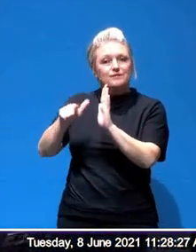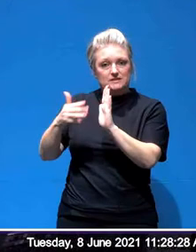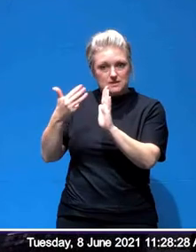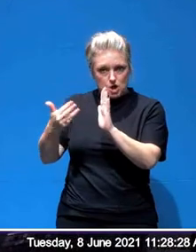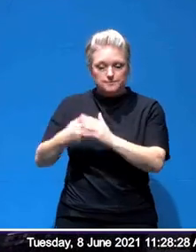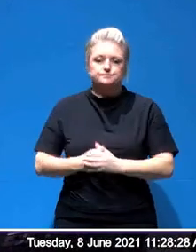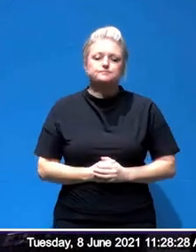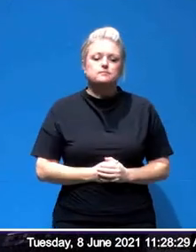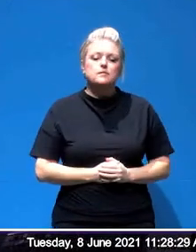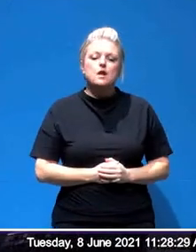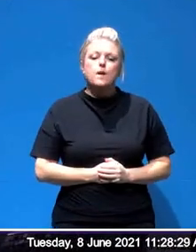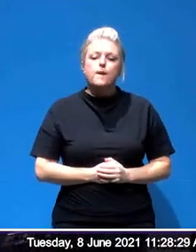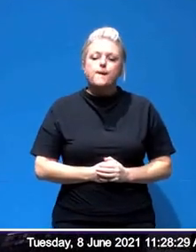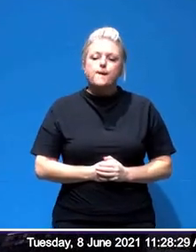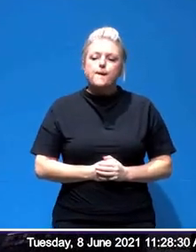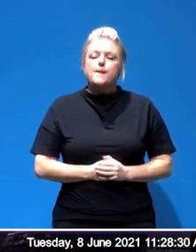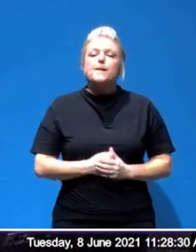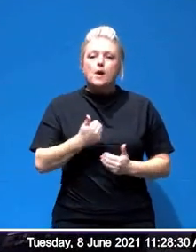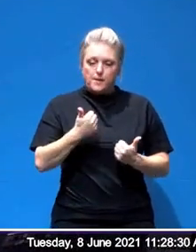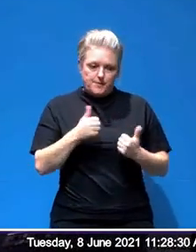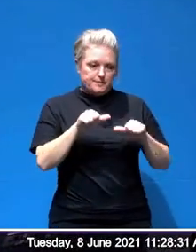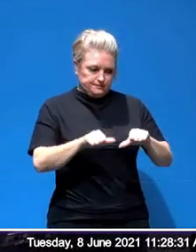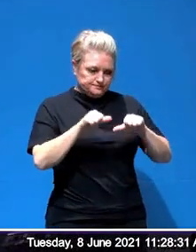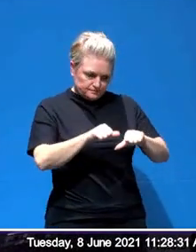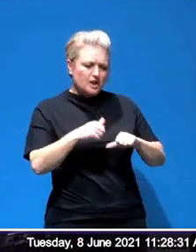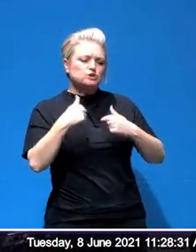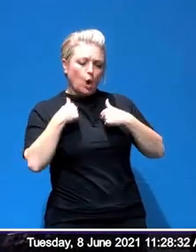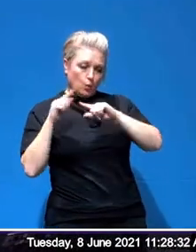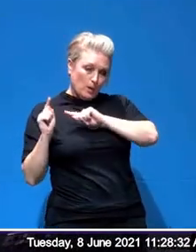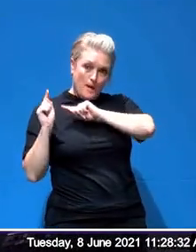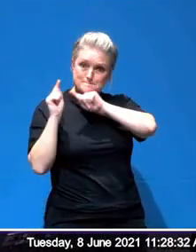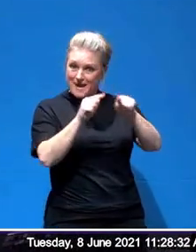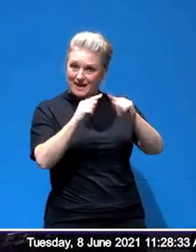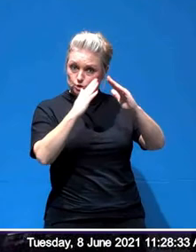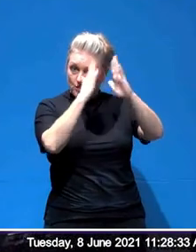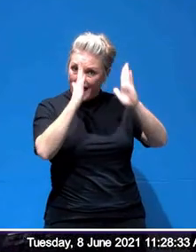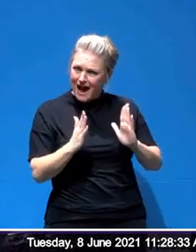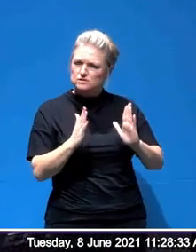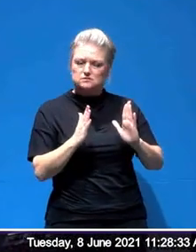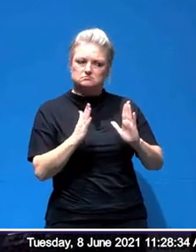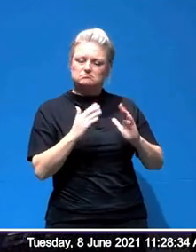the Wednesday, 27 February, to pick up the rest of Daniel's clothing and his other belongings.